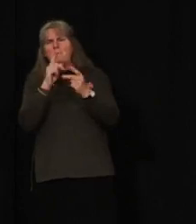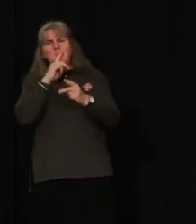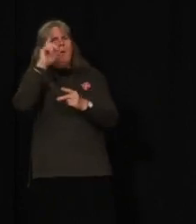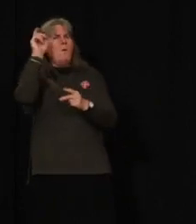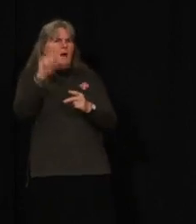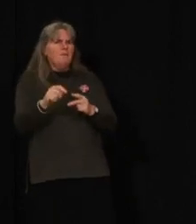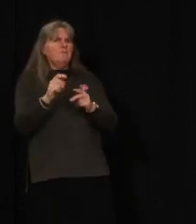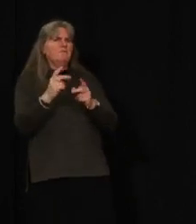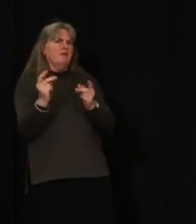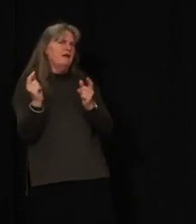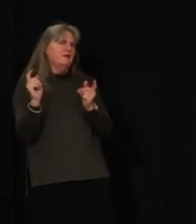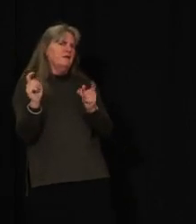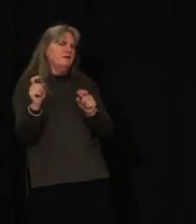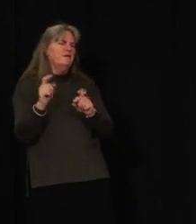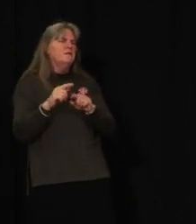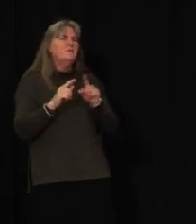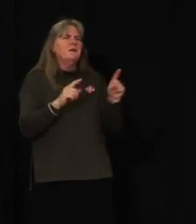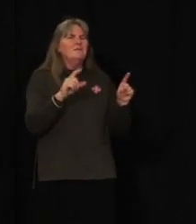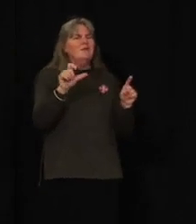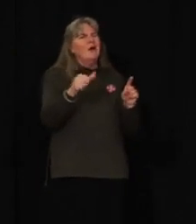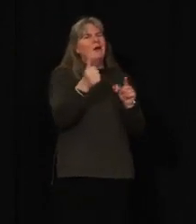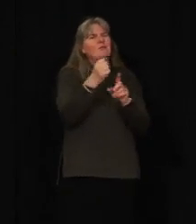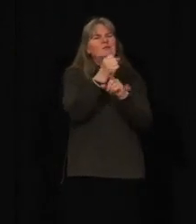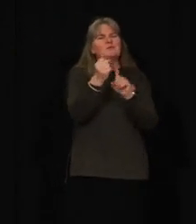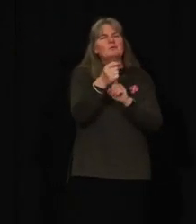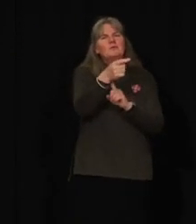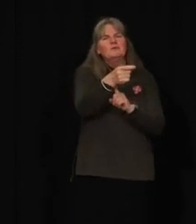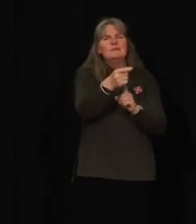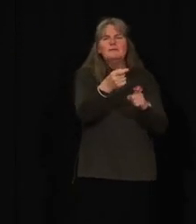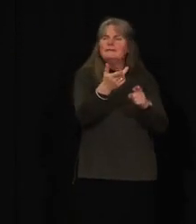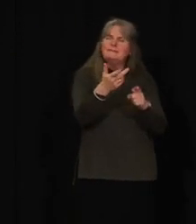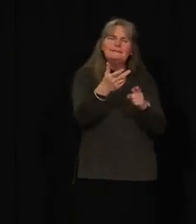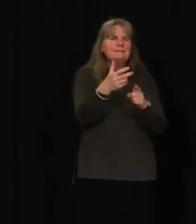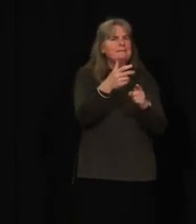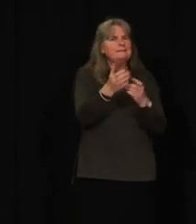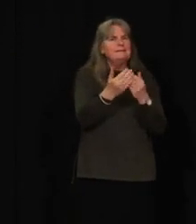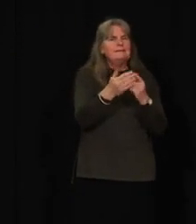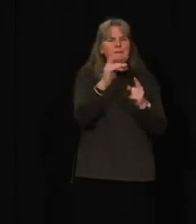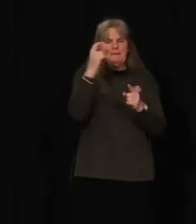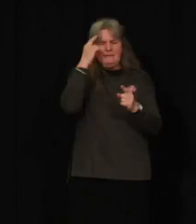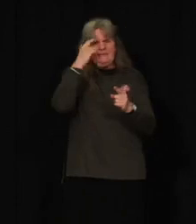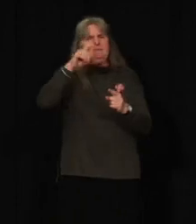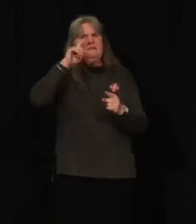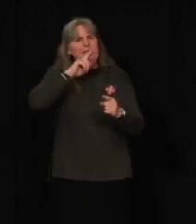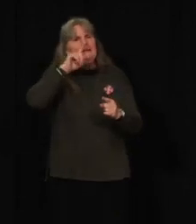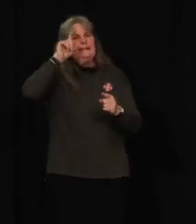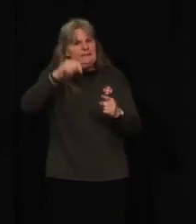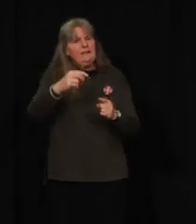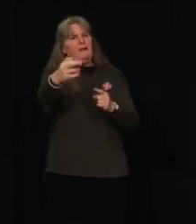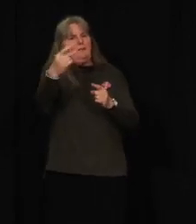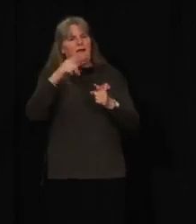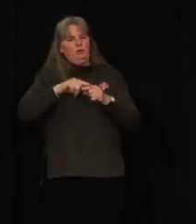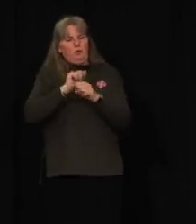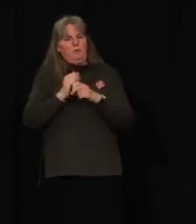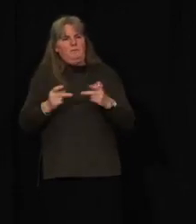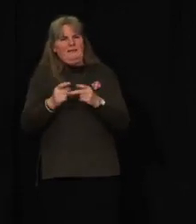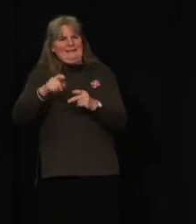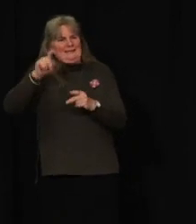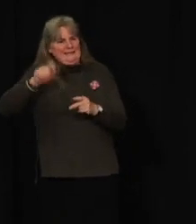change that. On the other hand, there are situations where it may be straining the employers. I think the main thing is, look